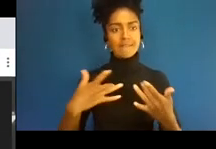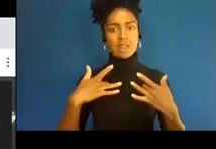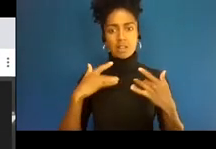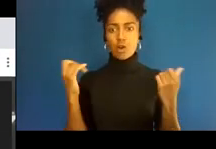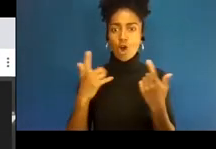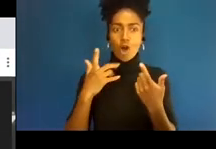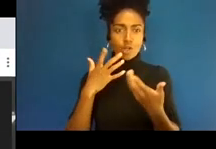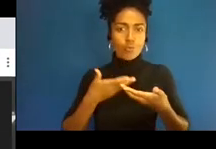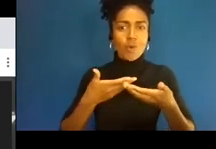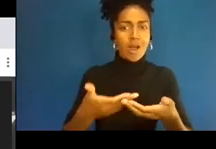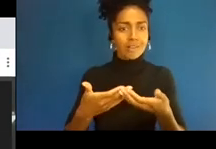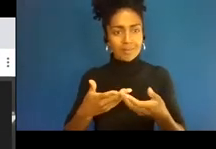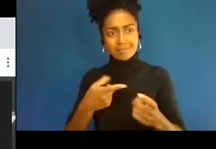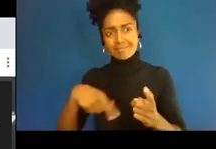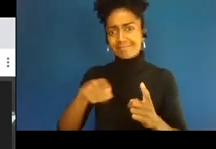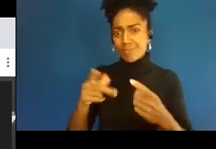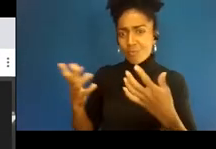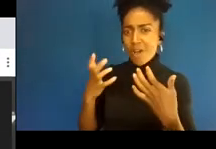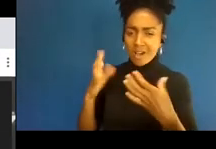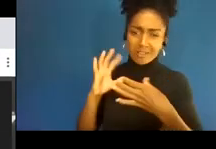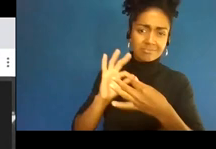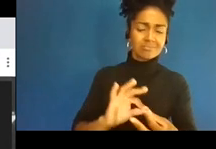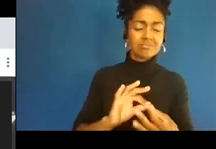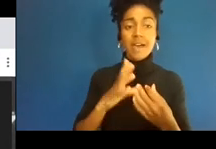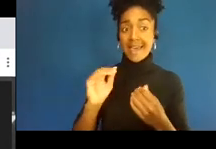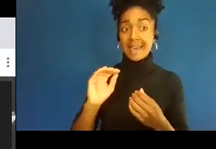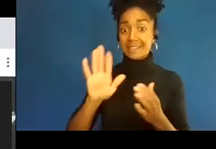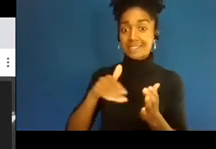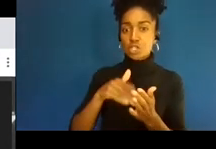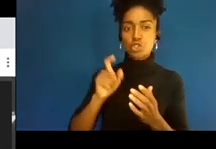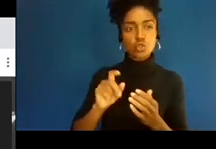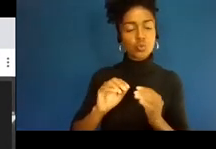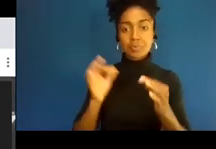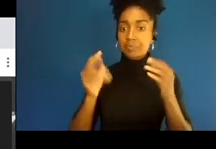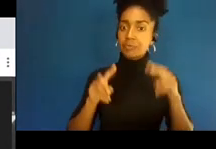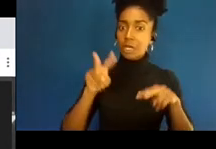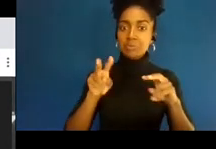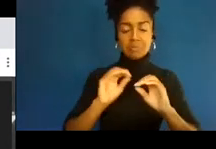"and that our center is a judgment-free zone." That's beautiful.